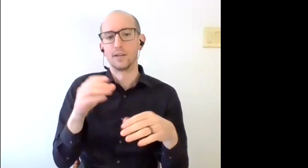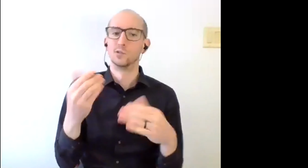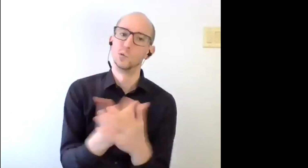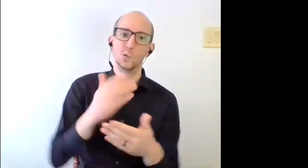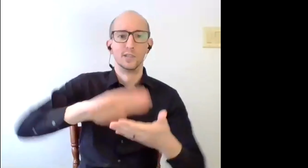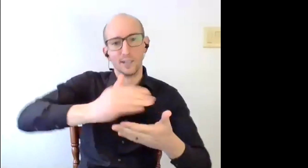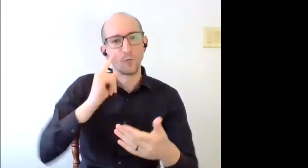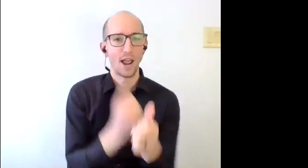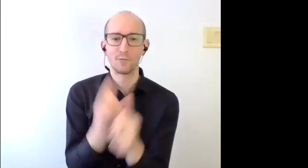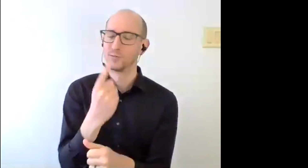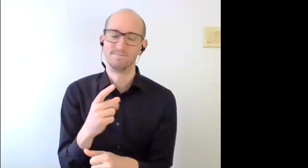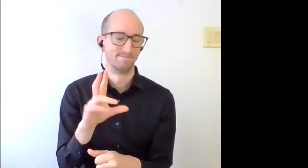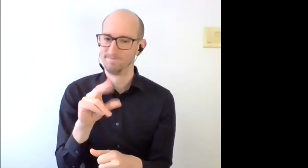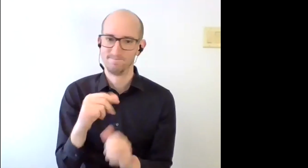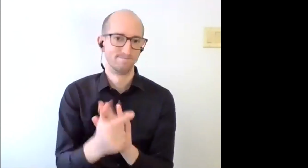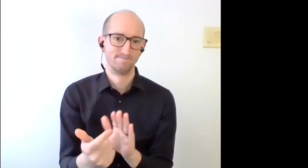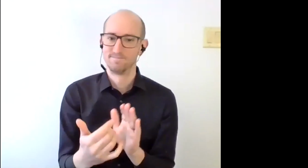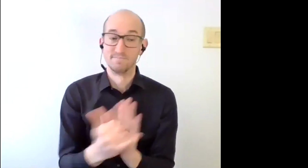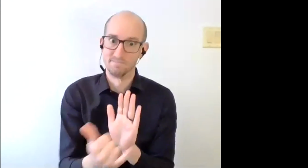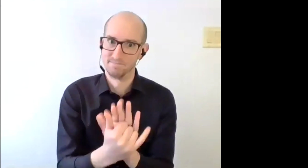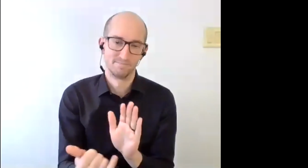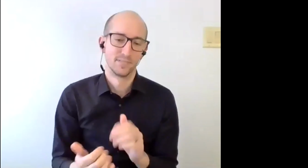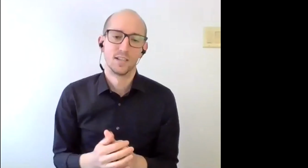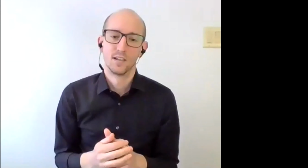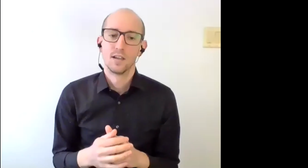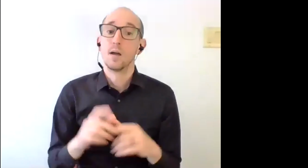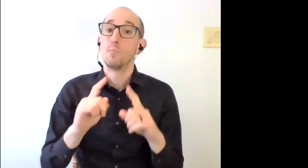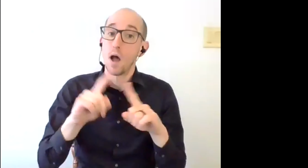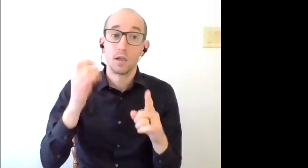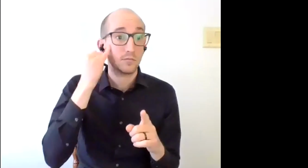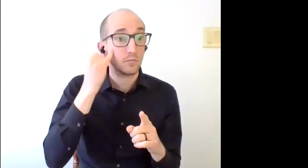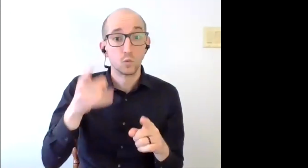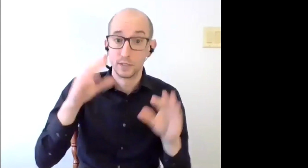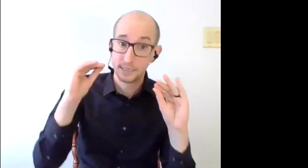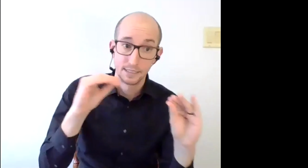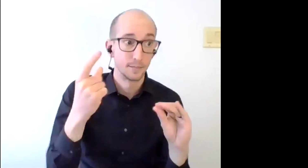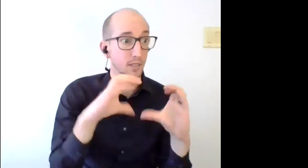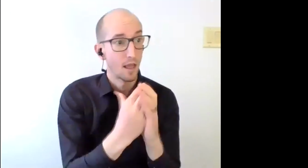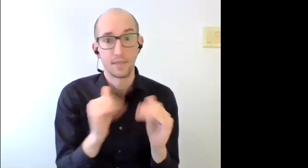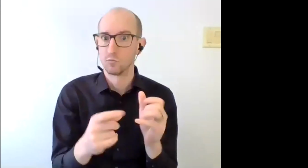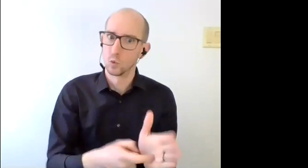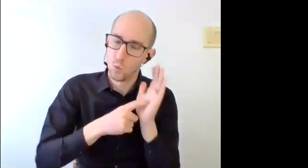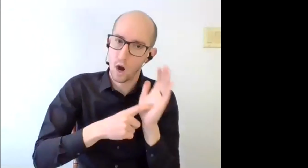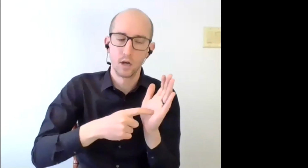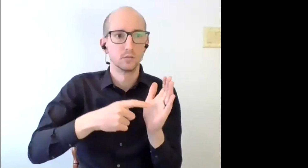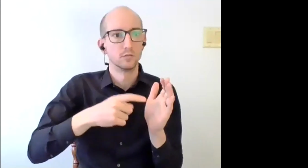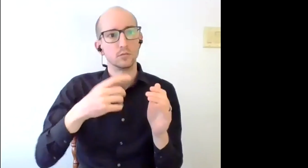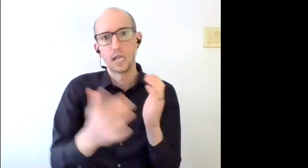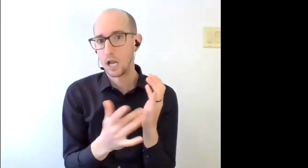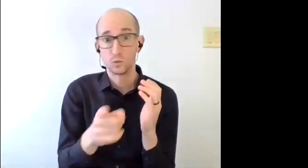old even needs to be replaced, we won't be able to give people new computers and